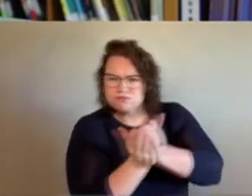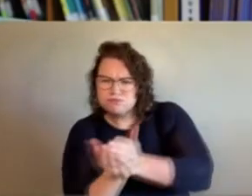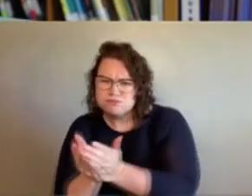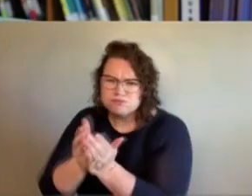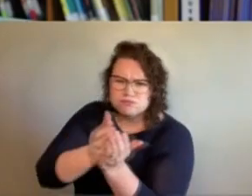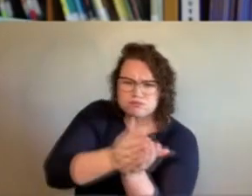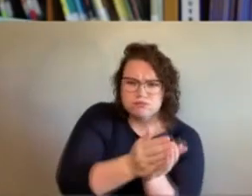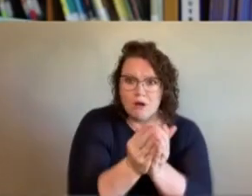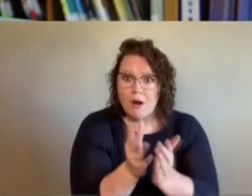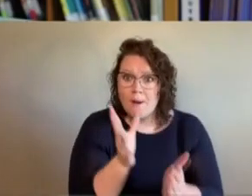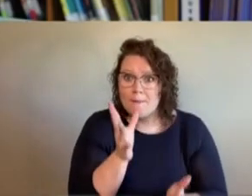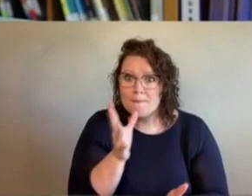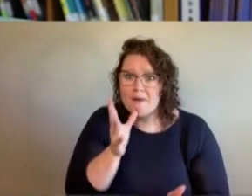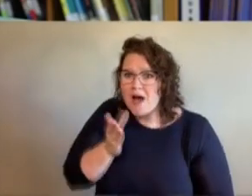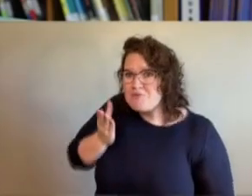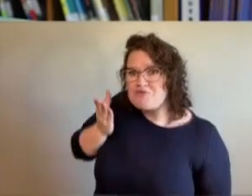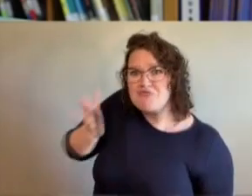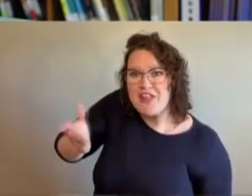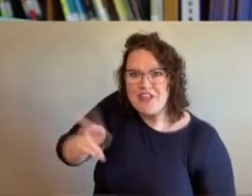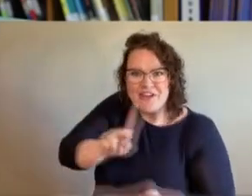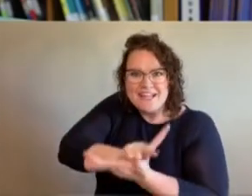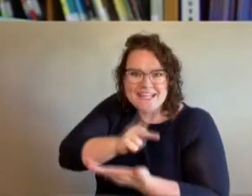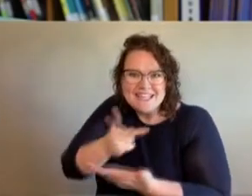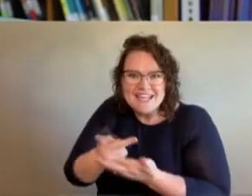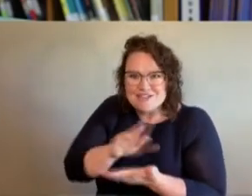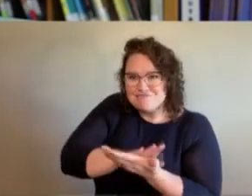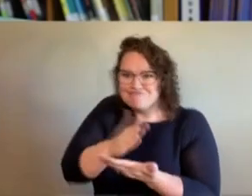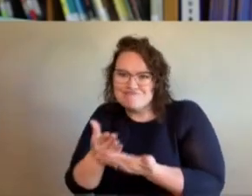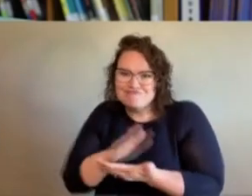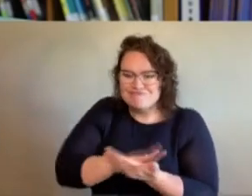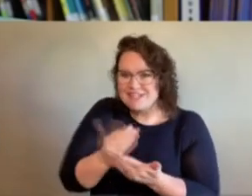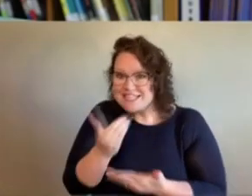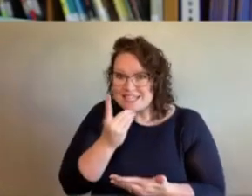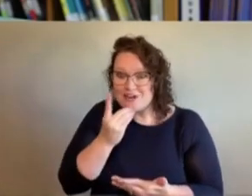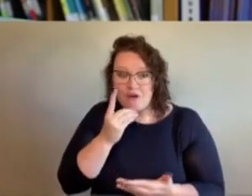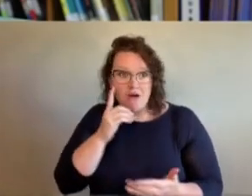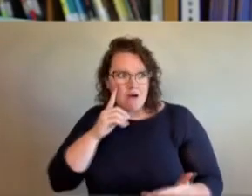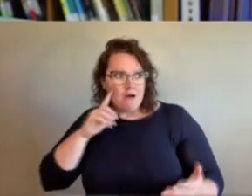Let's see what happens. He arrived back home in a couple